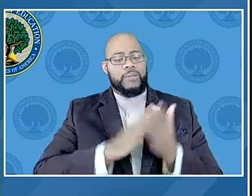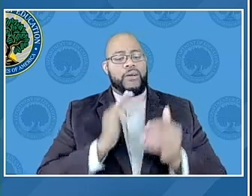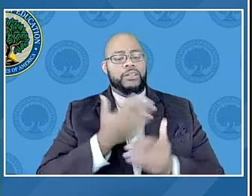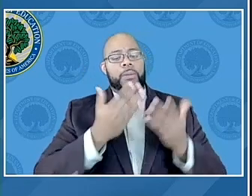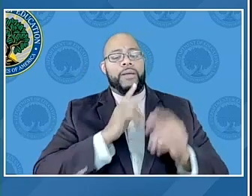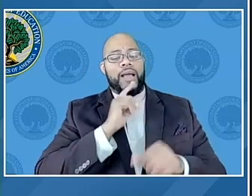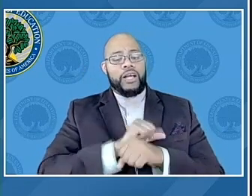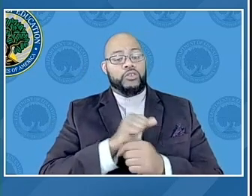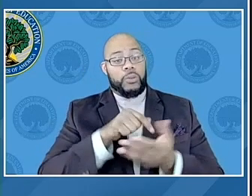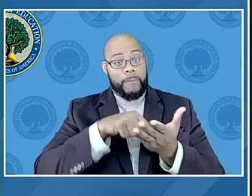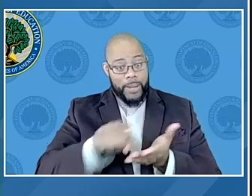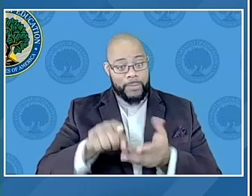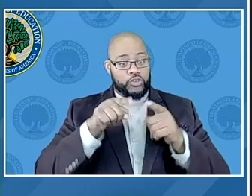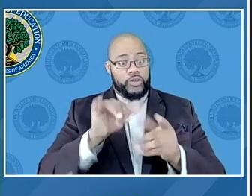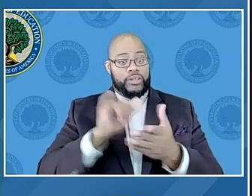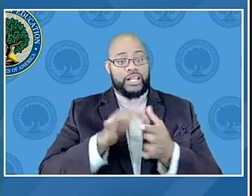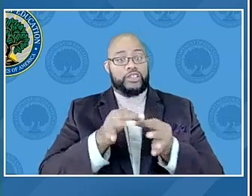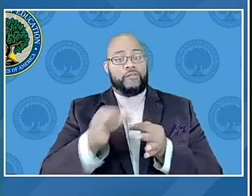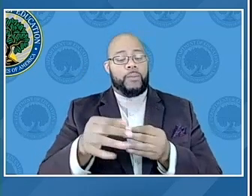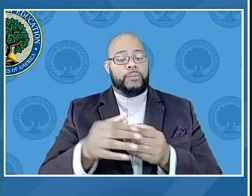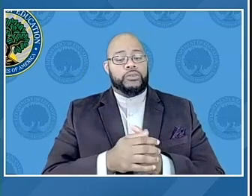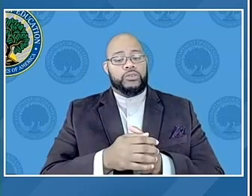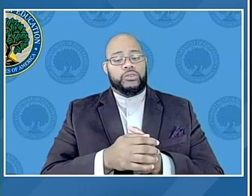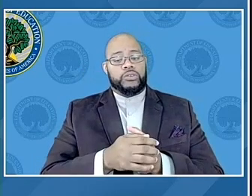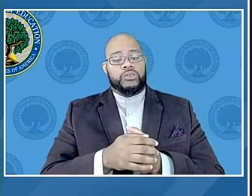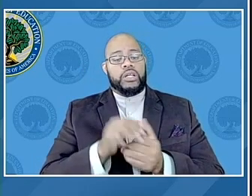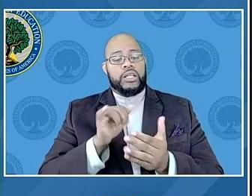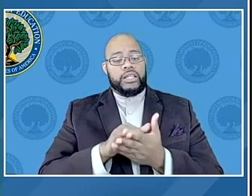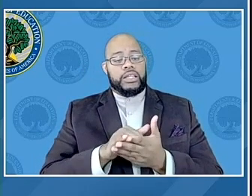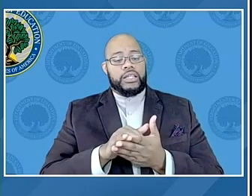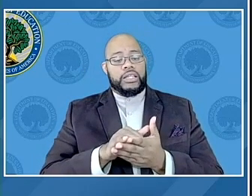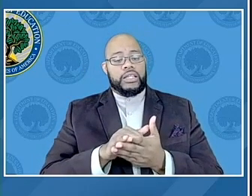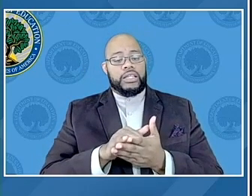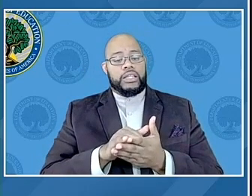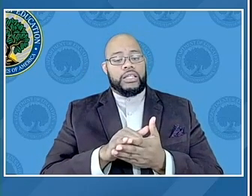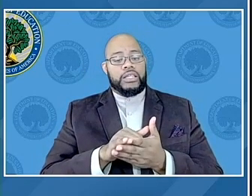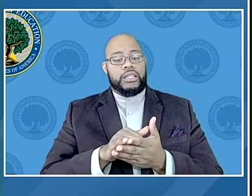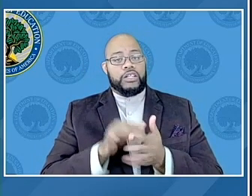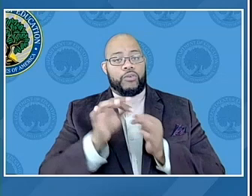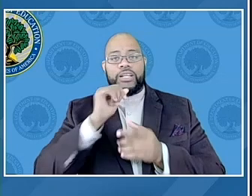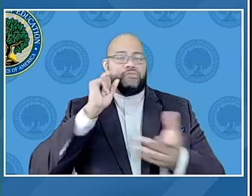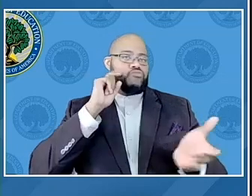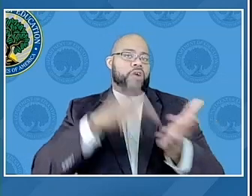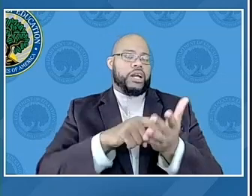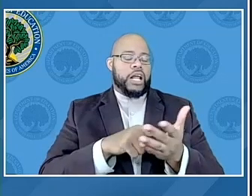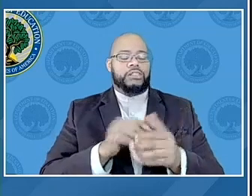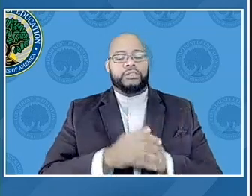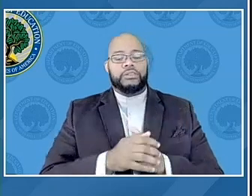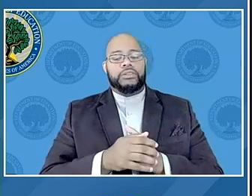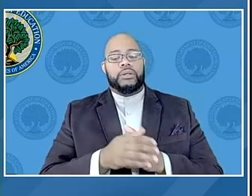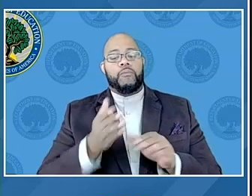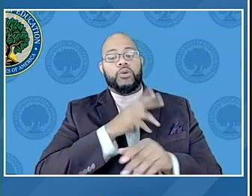during these deferments since the loan was on a deferment, it's not being recognized. Prior to 2013, there were no forms to